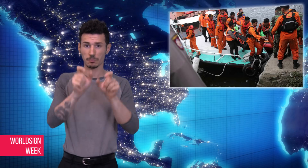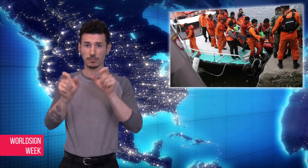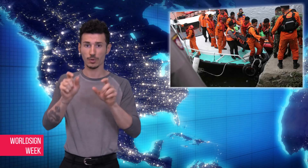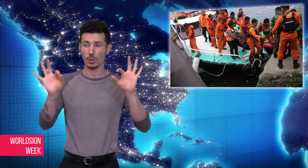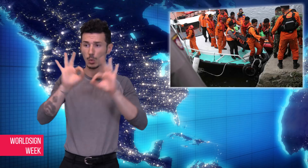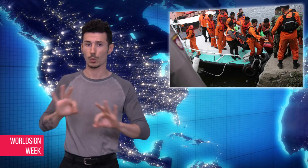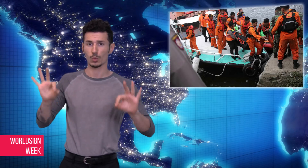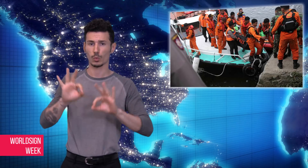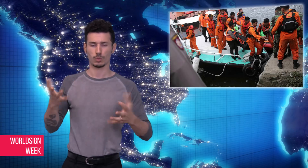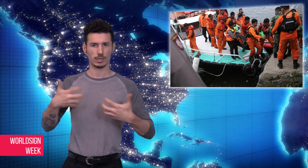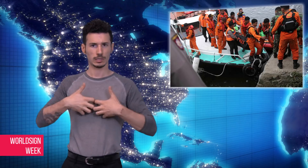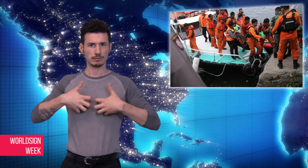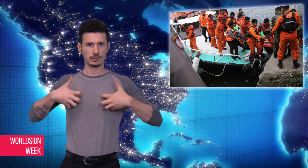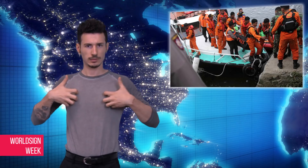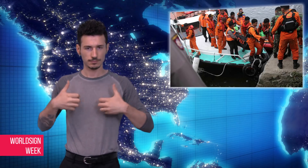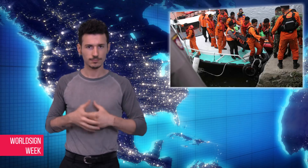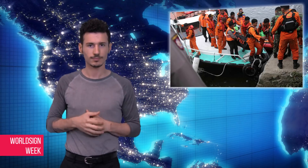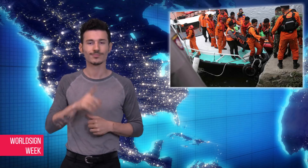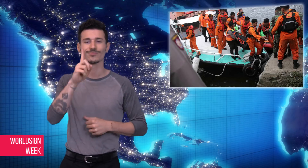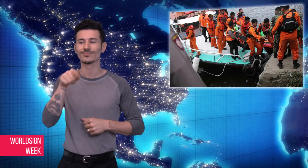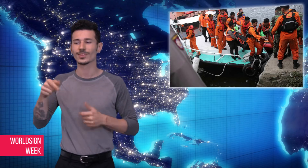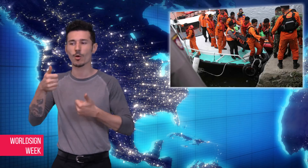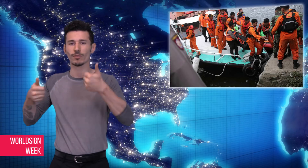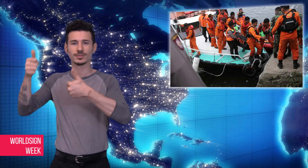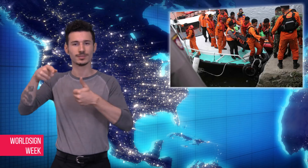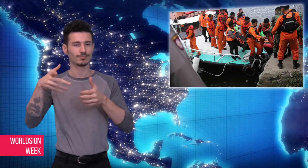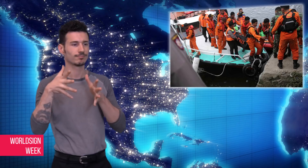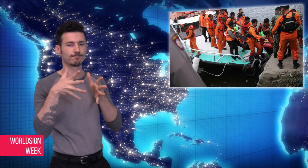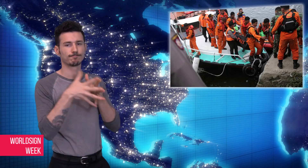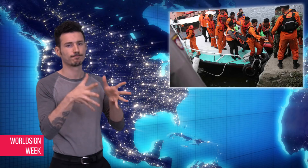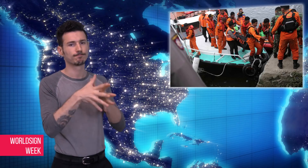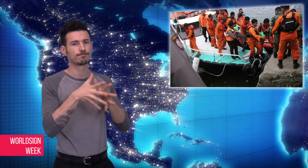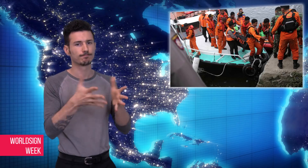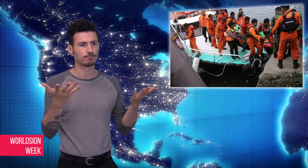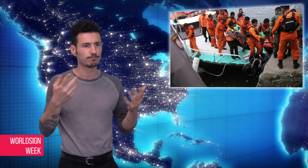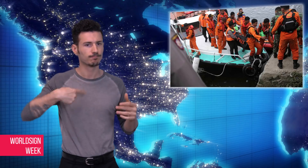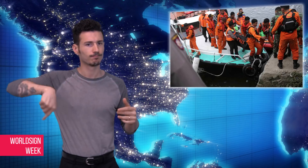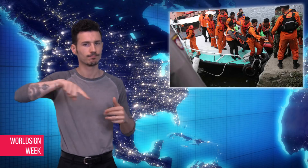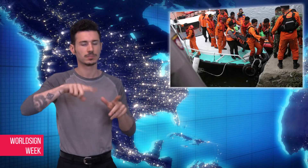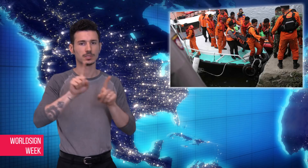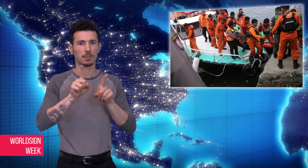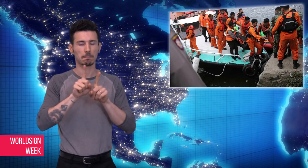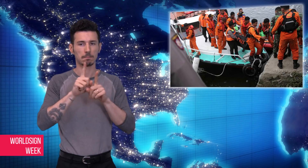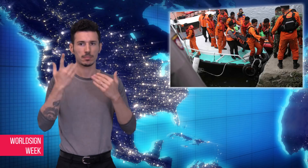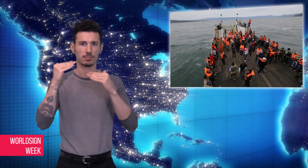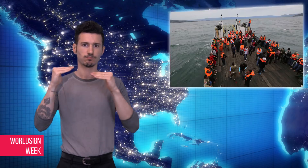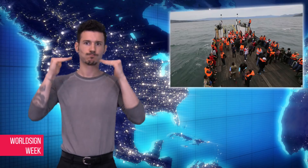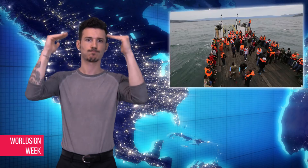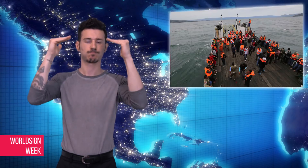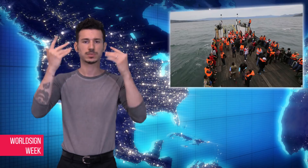remained are angry that “hardly any